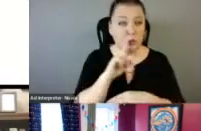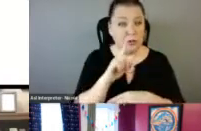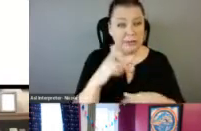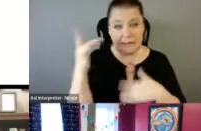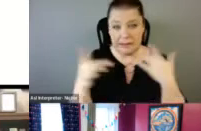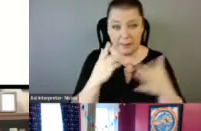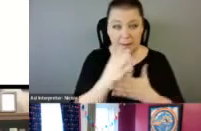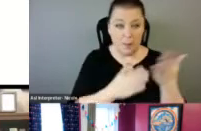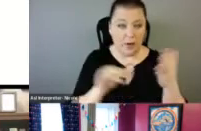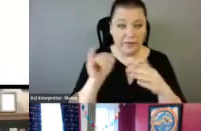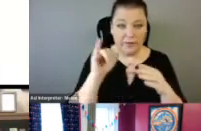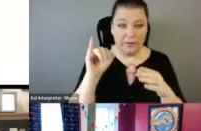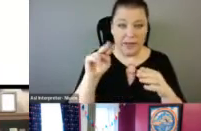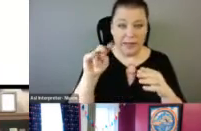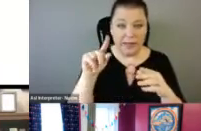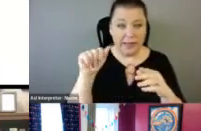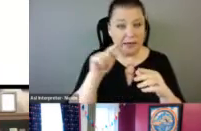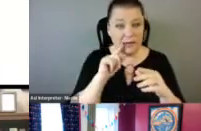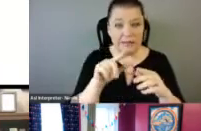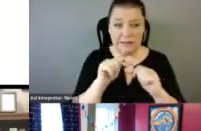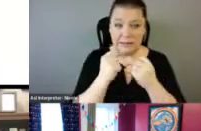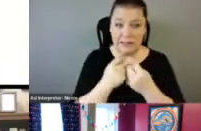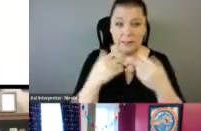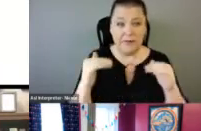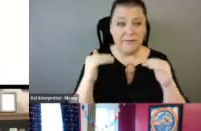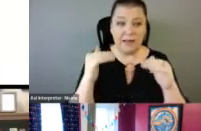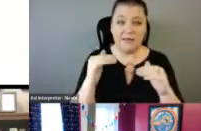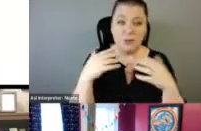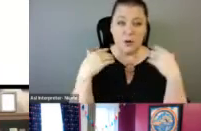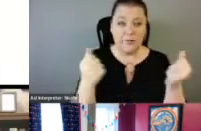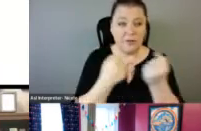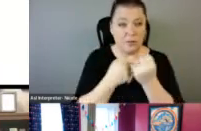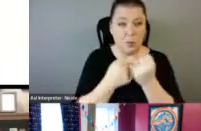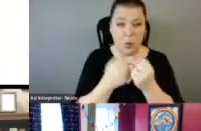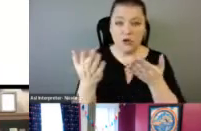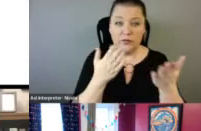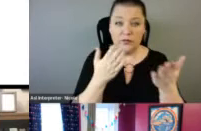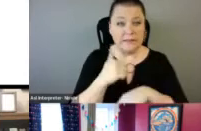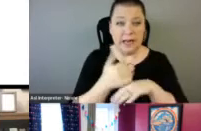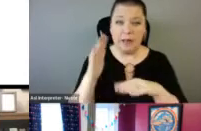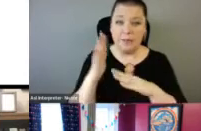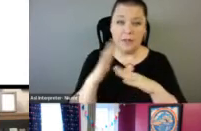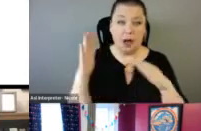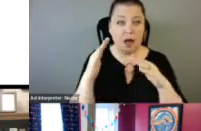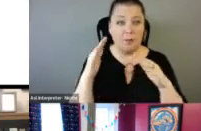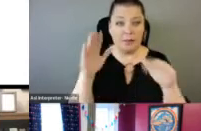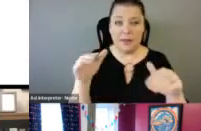Indiana's team, advancing recovery support services and setting the bar nationally for the collection of recovery data.